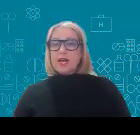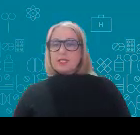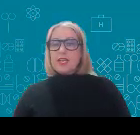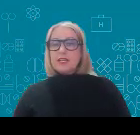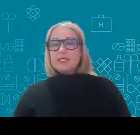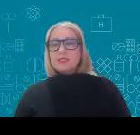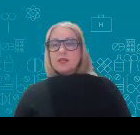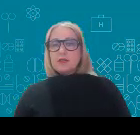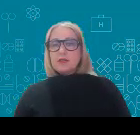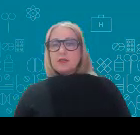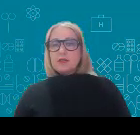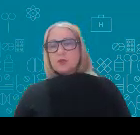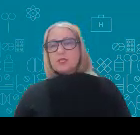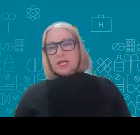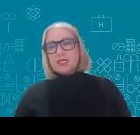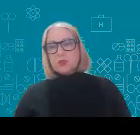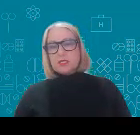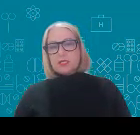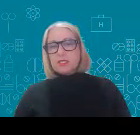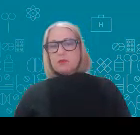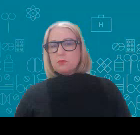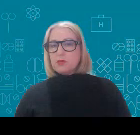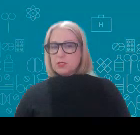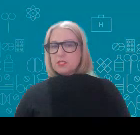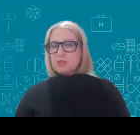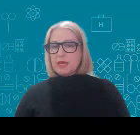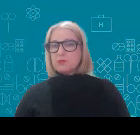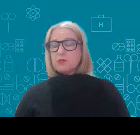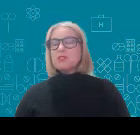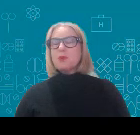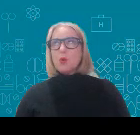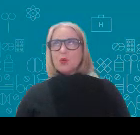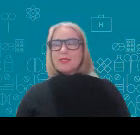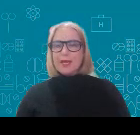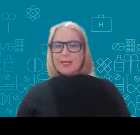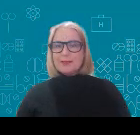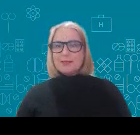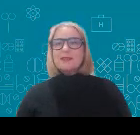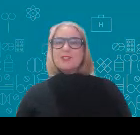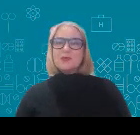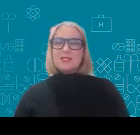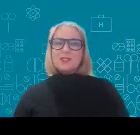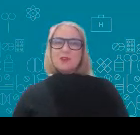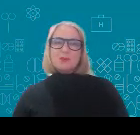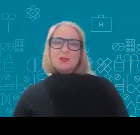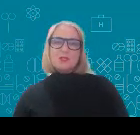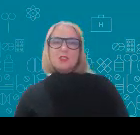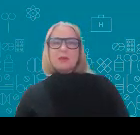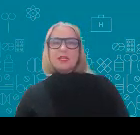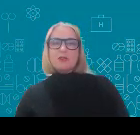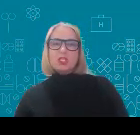needed to assist the older person to make their